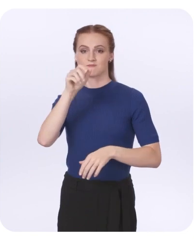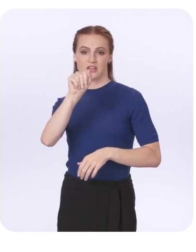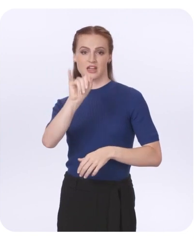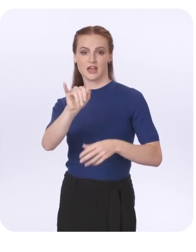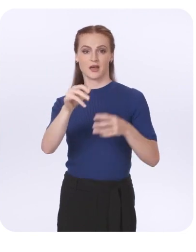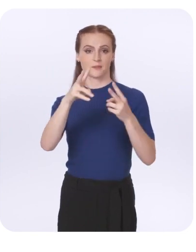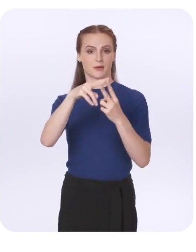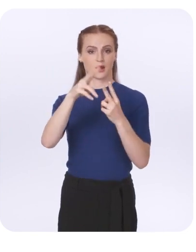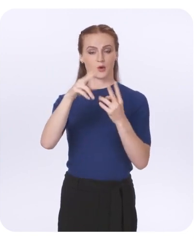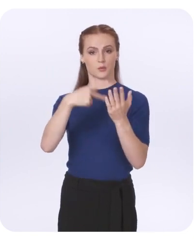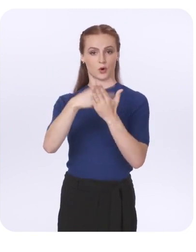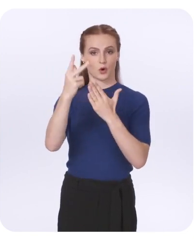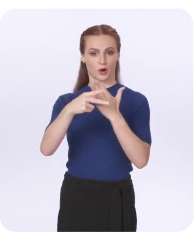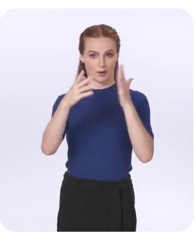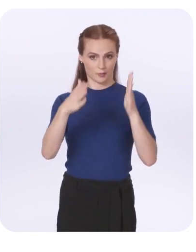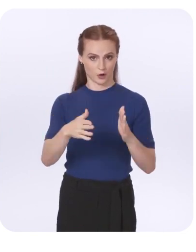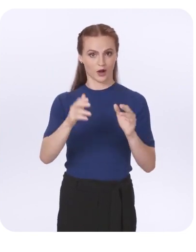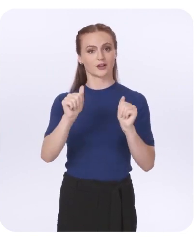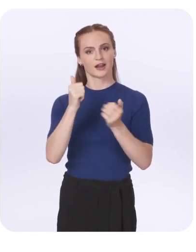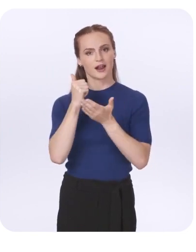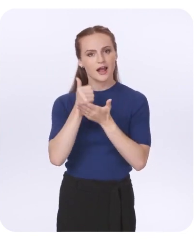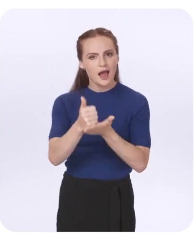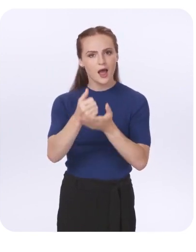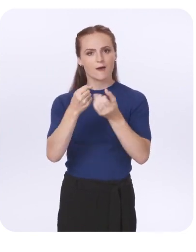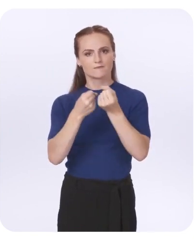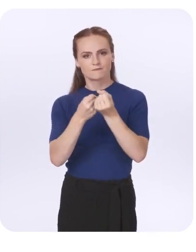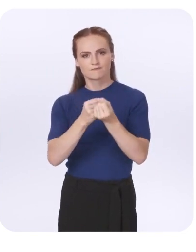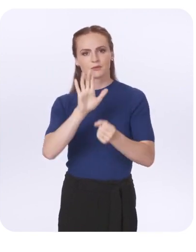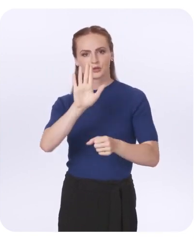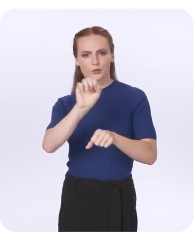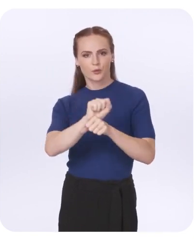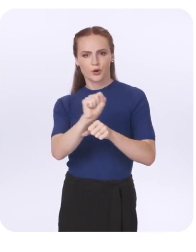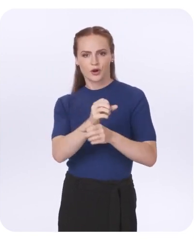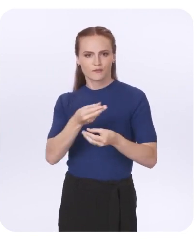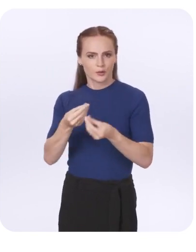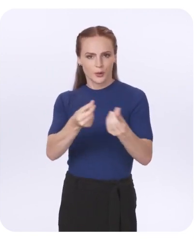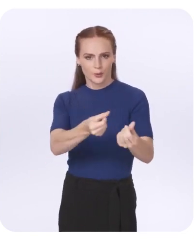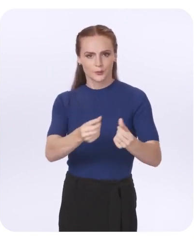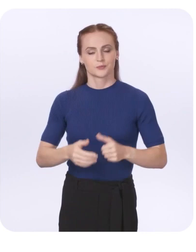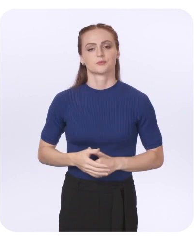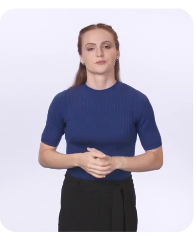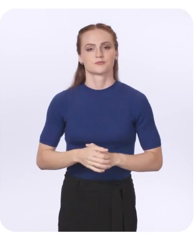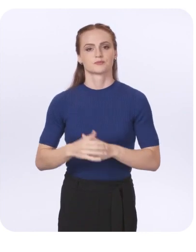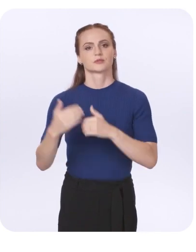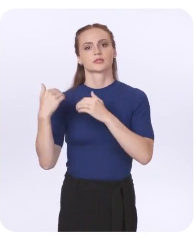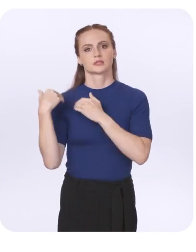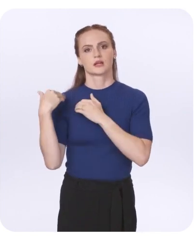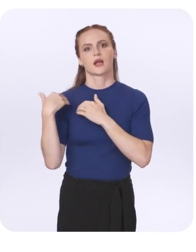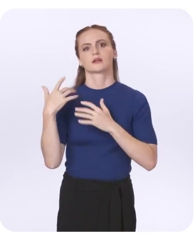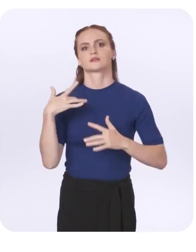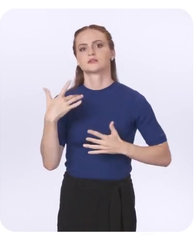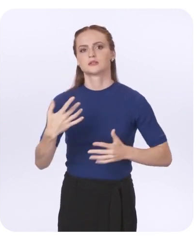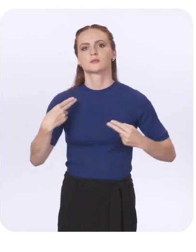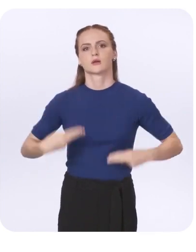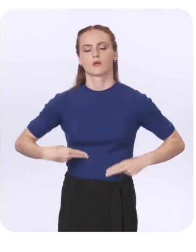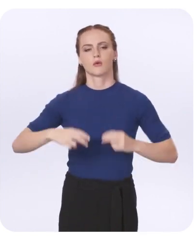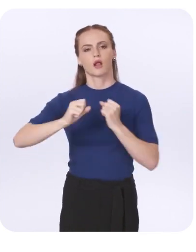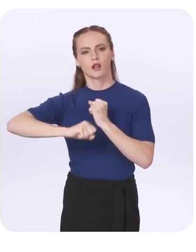that can help you and complement your workflow Tasks that take a long time for human to perform may actually be faster with